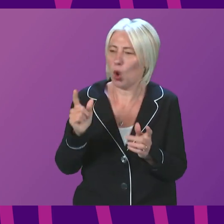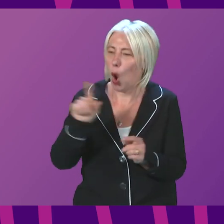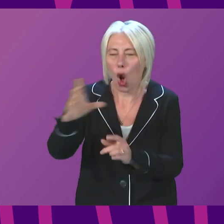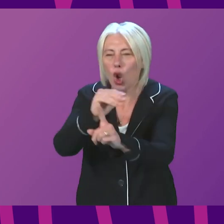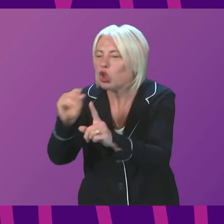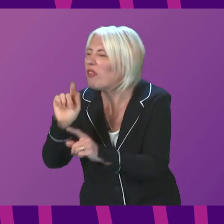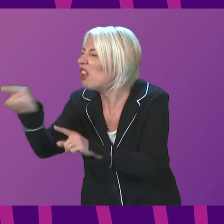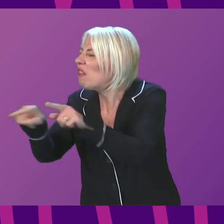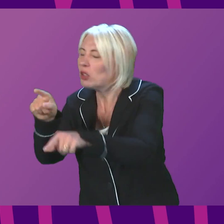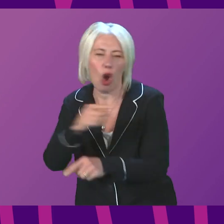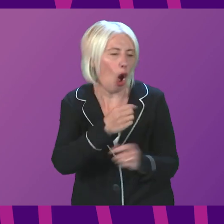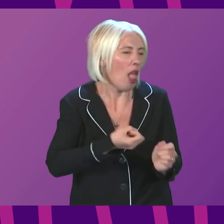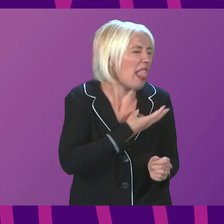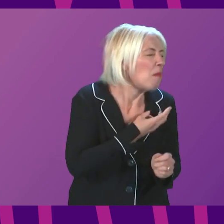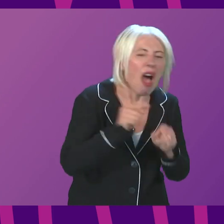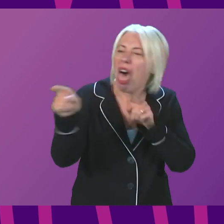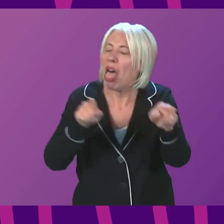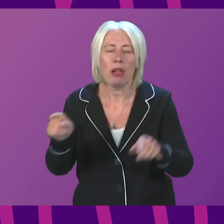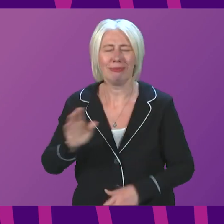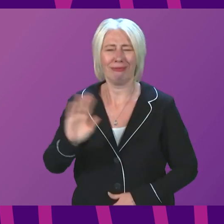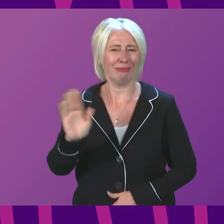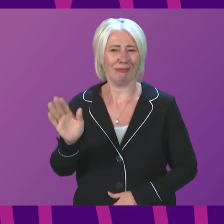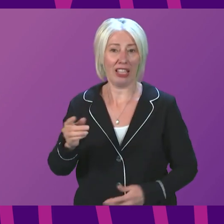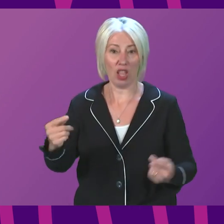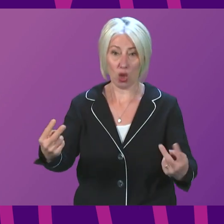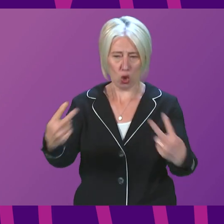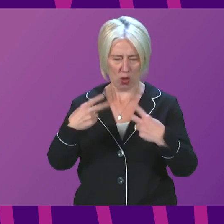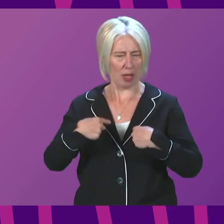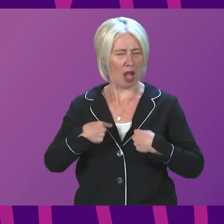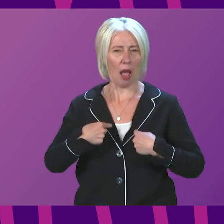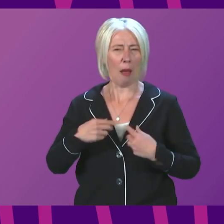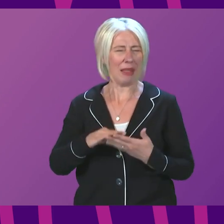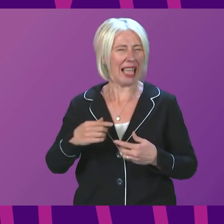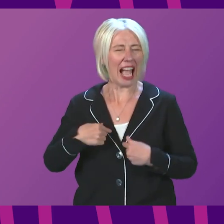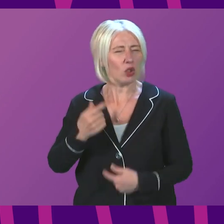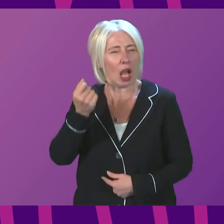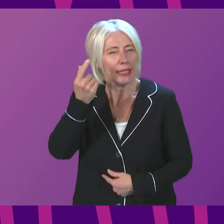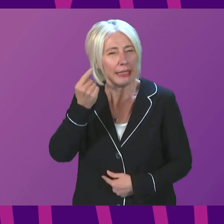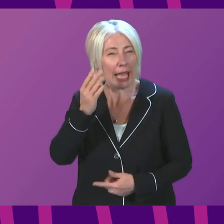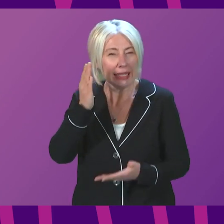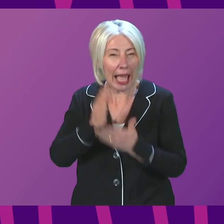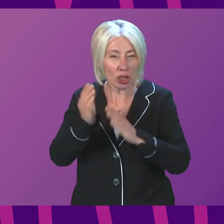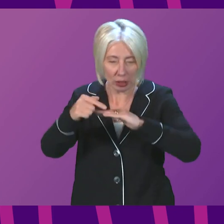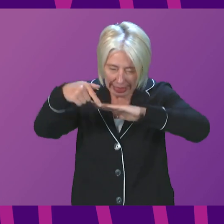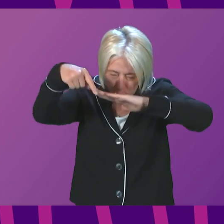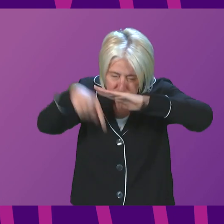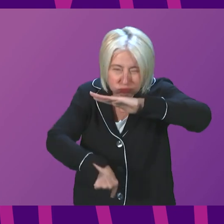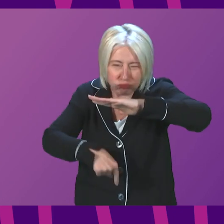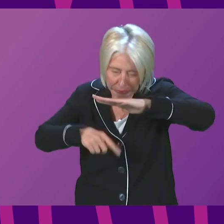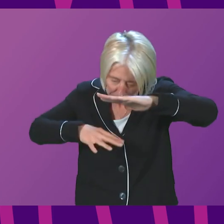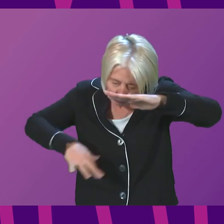or Labour, I would be showing that I do not understand the systemic nature of the issues.